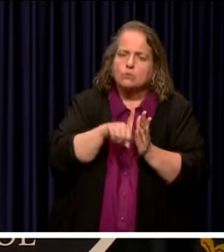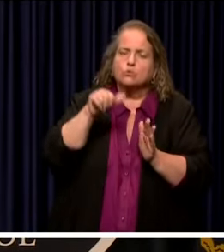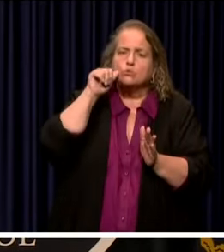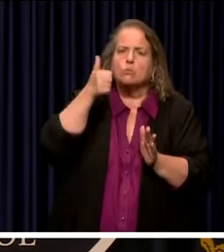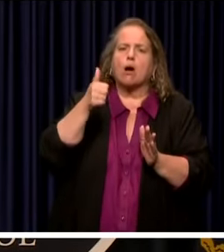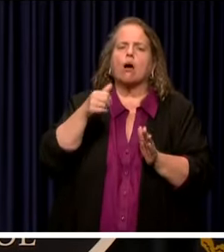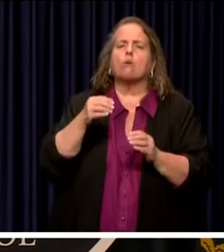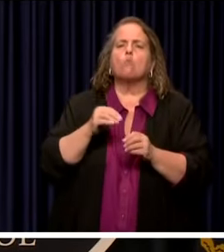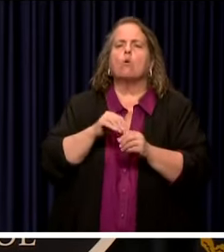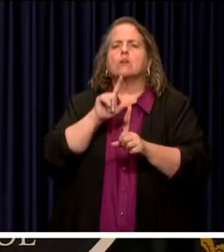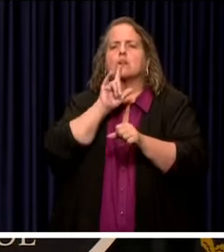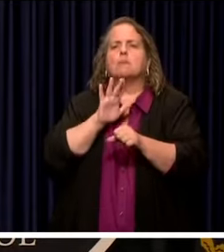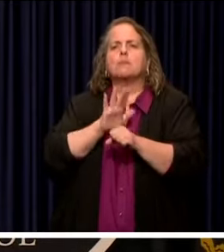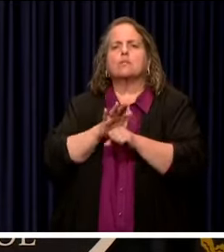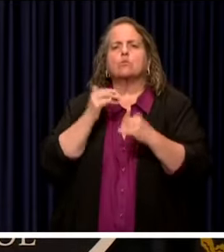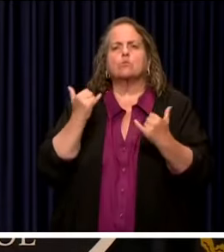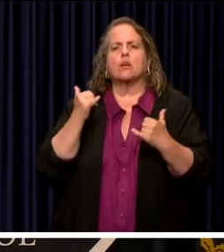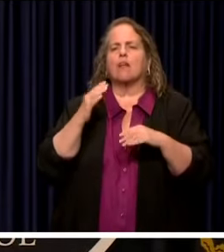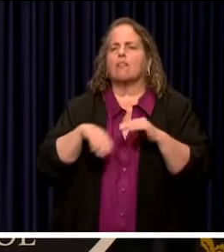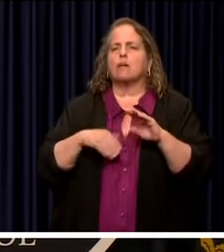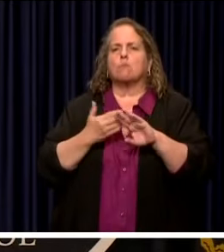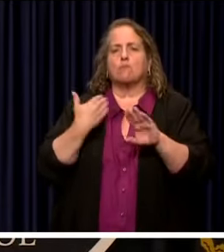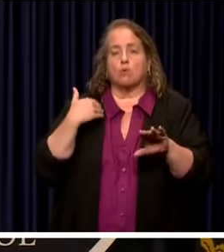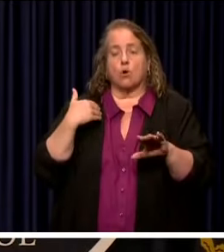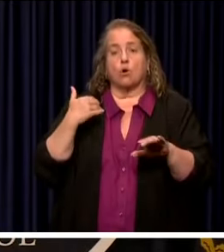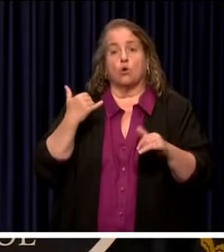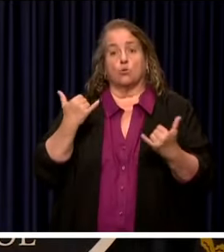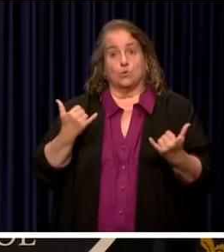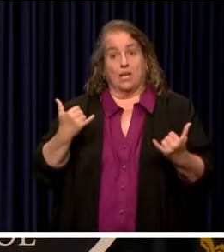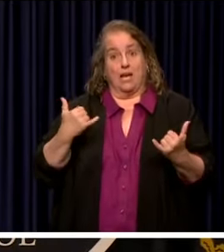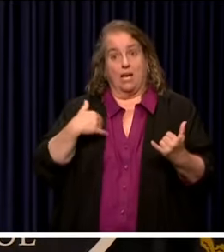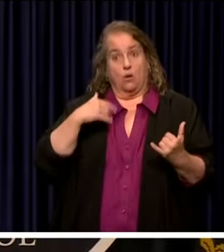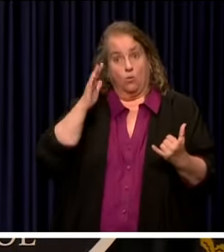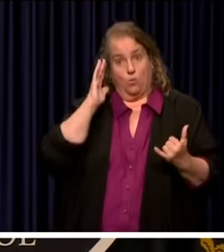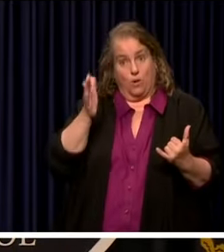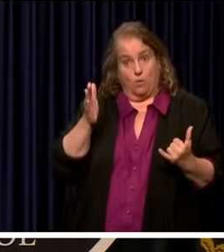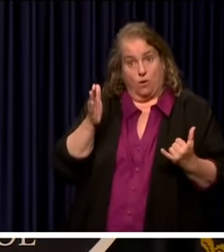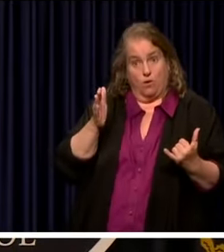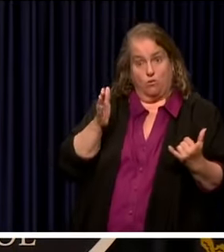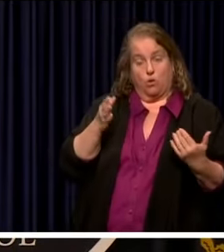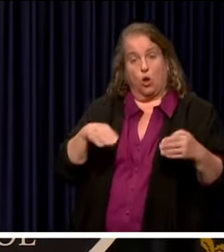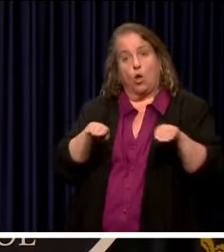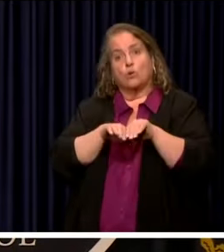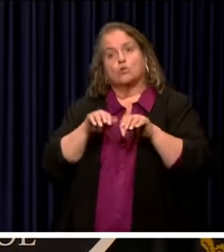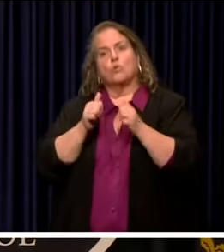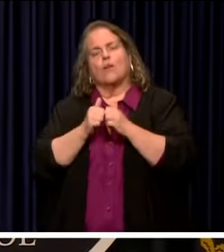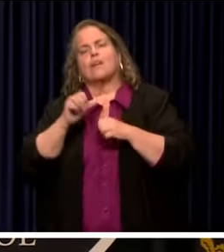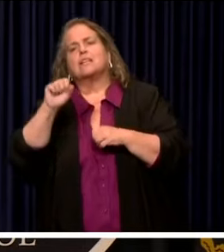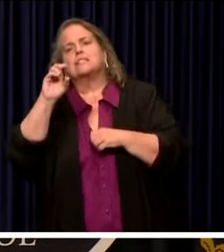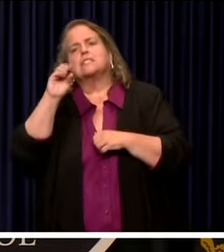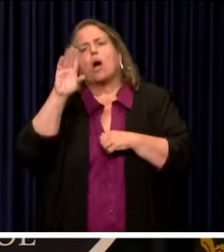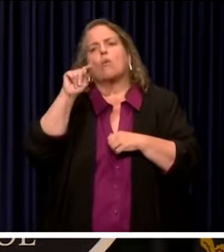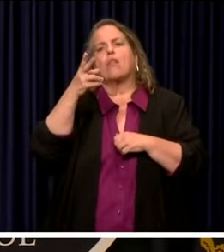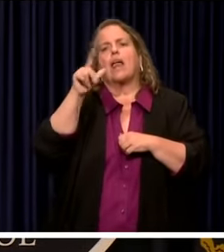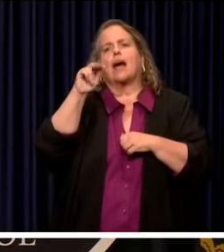LITTLE CABIN FLOOR